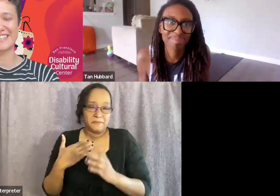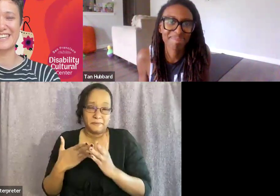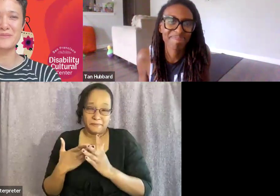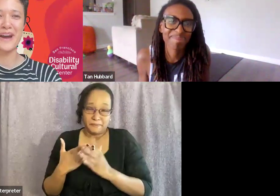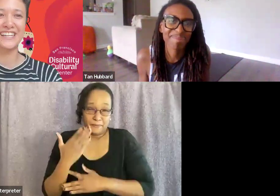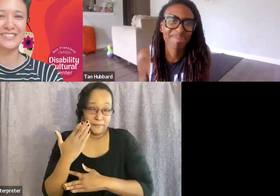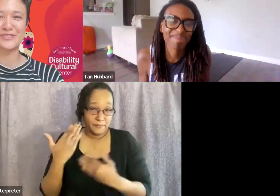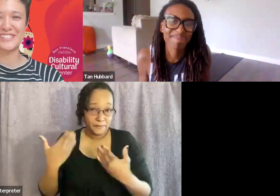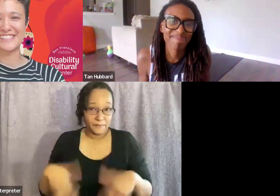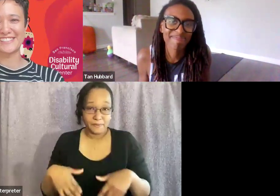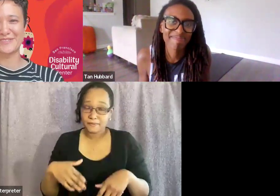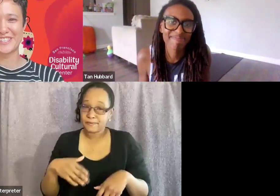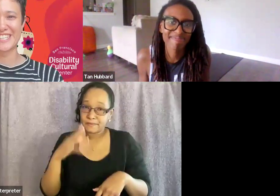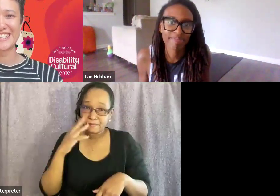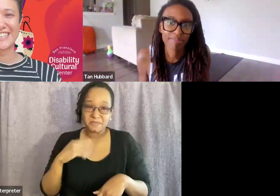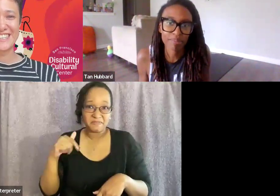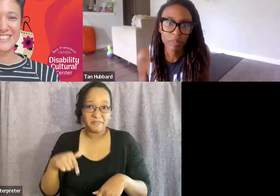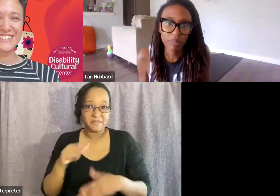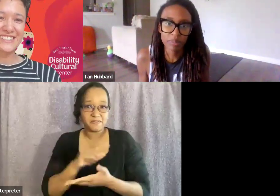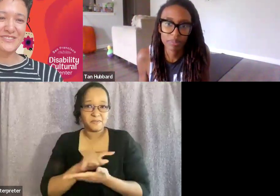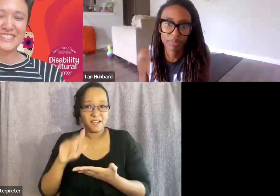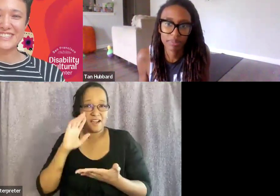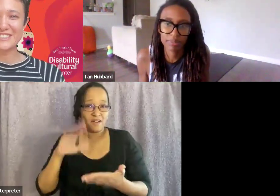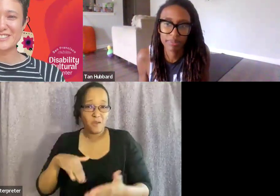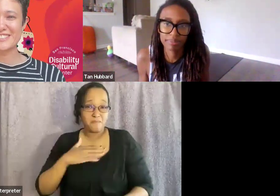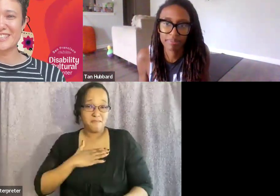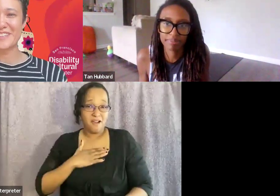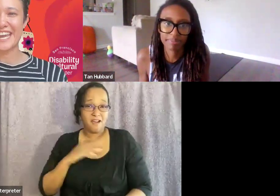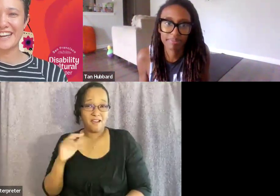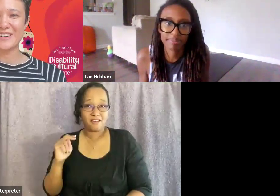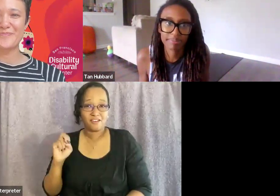and I know my nervous system could really use some care.